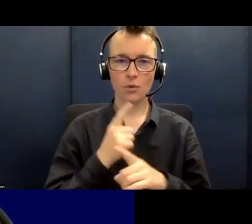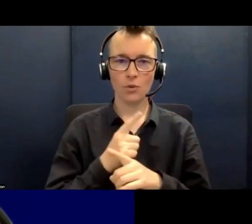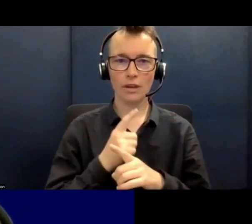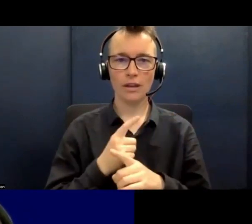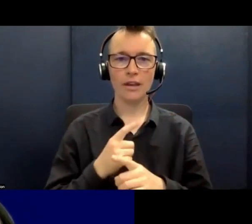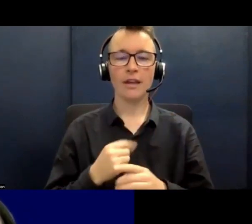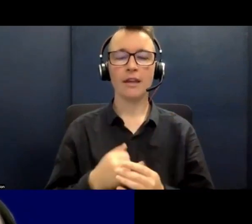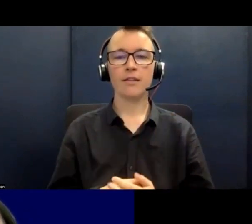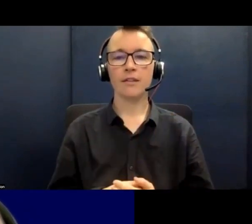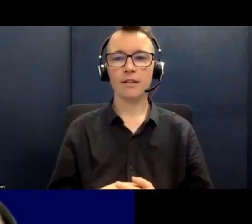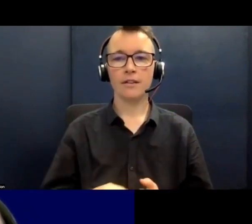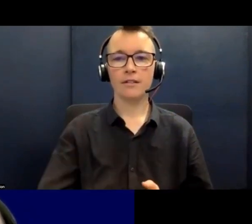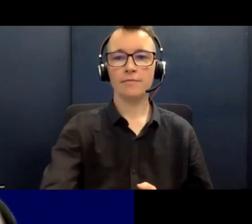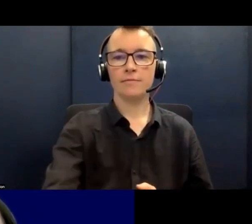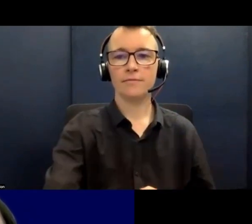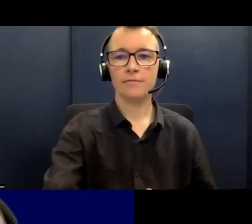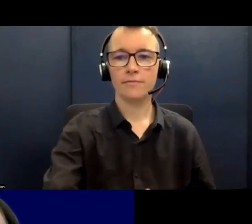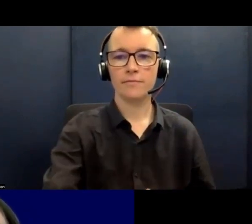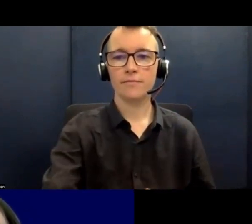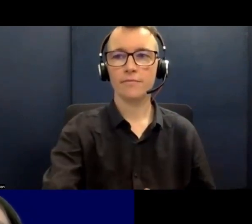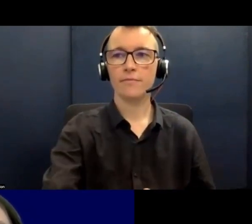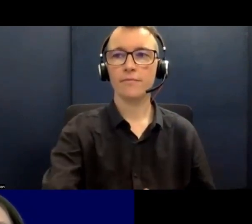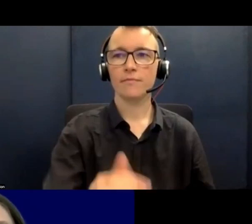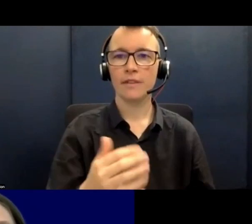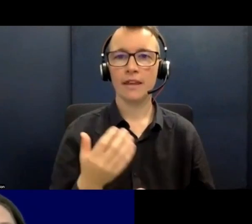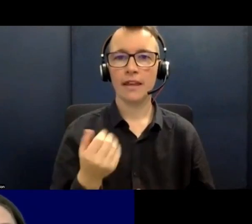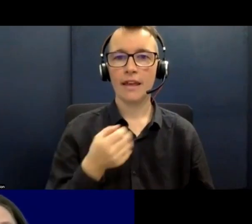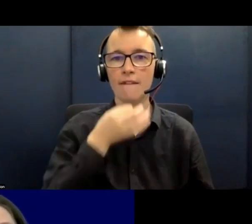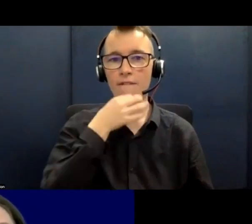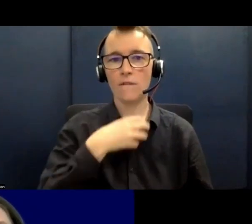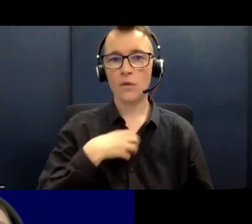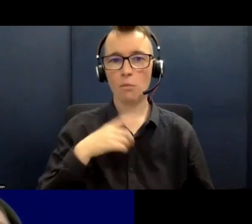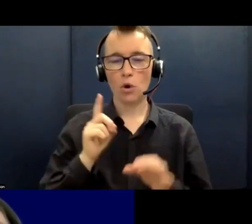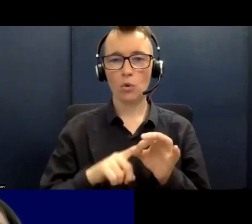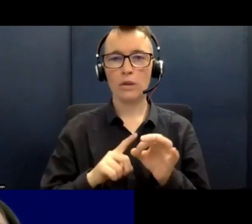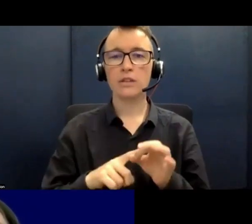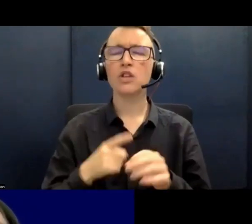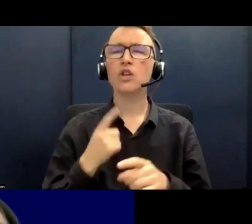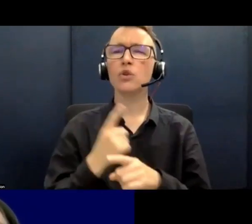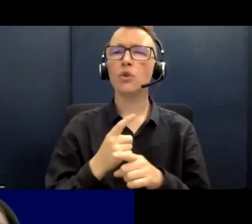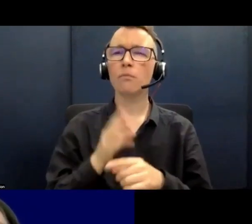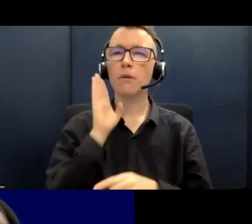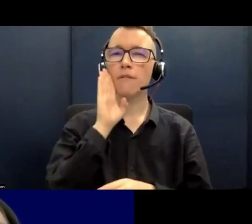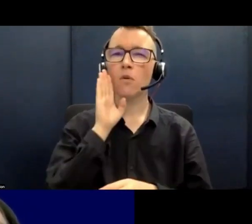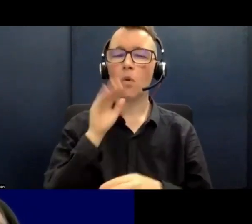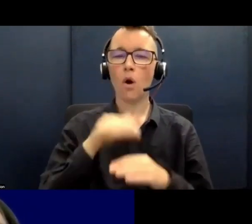There's a few more questions, so using the lego blocks for acuity, do you have an equivalent